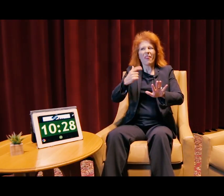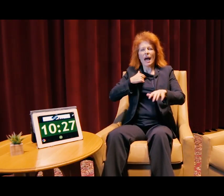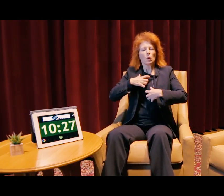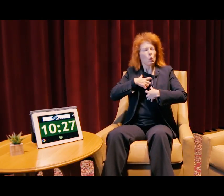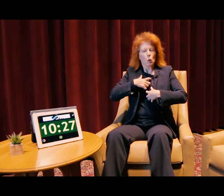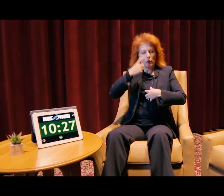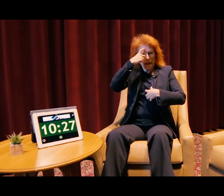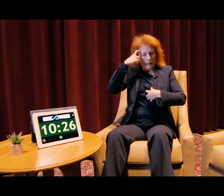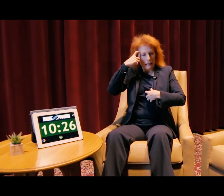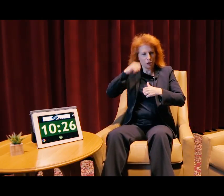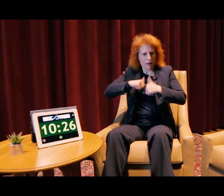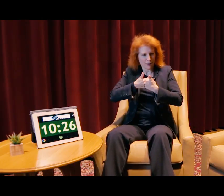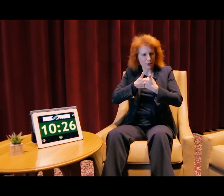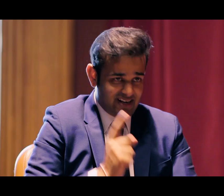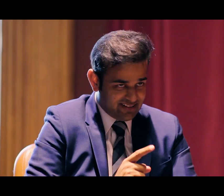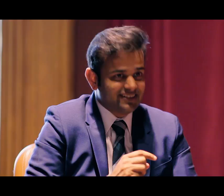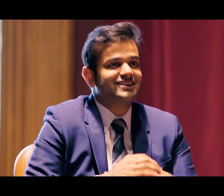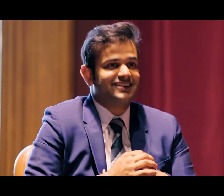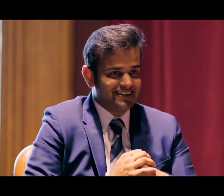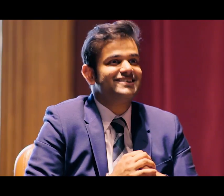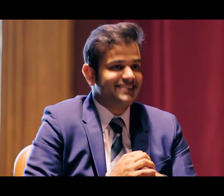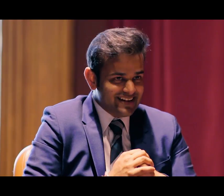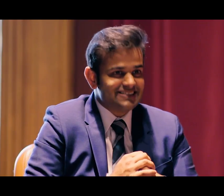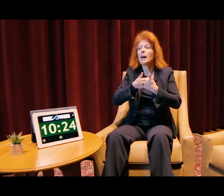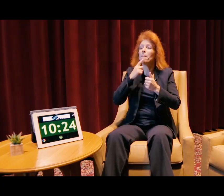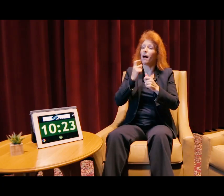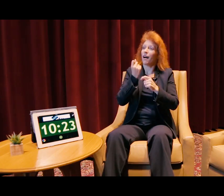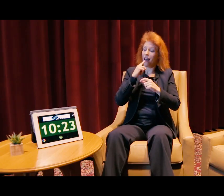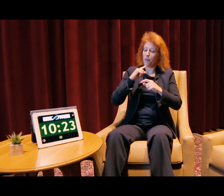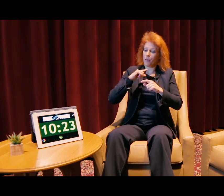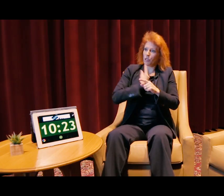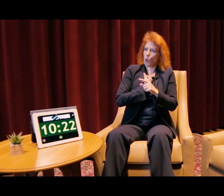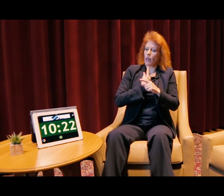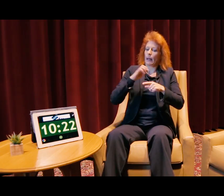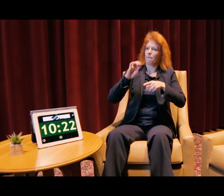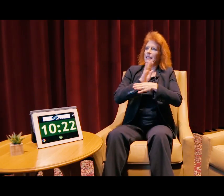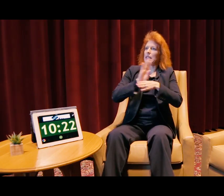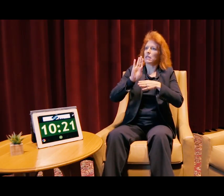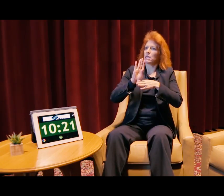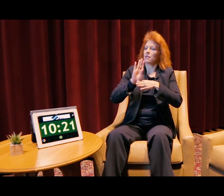And because I'm a sole practitioner-- Yeah, that's true. Right? Because I don't have someone there saying,